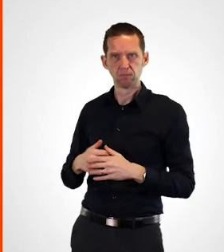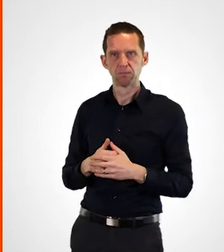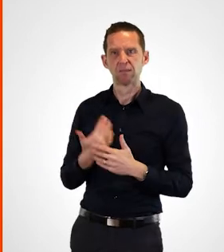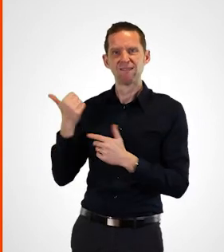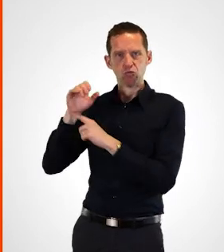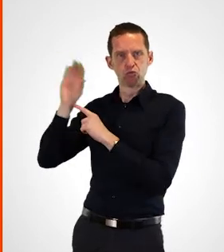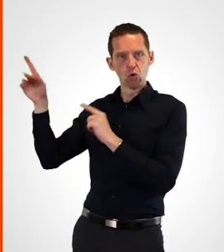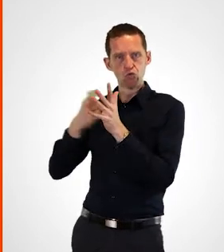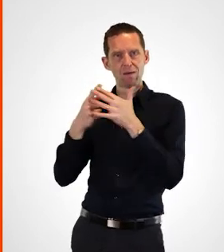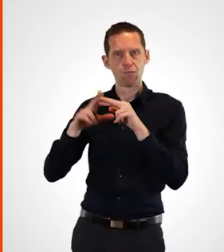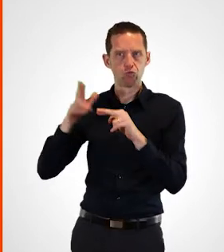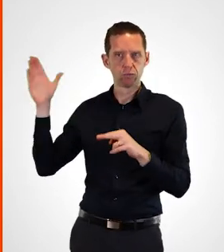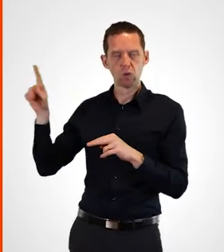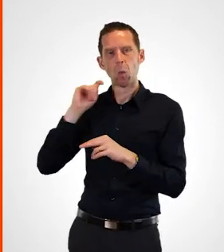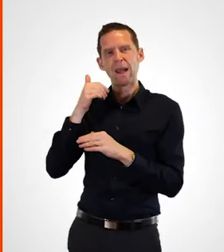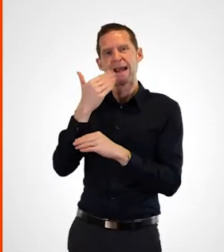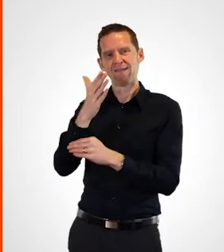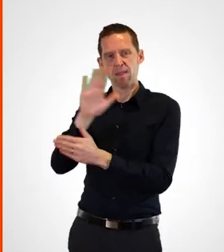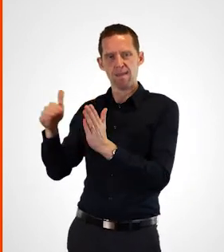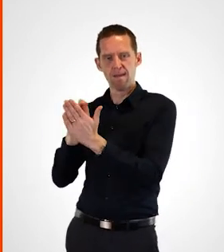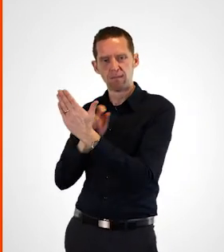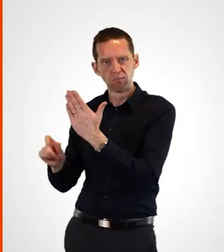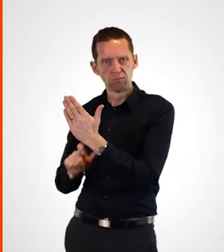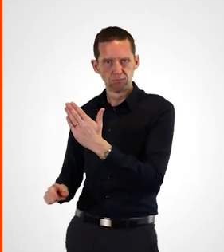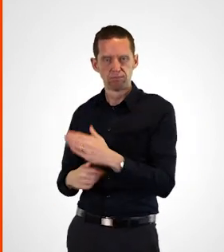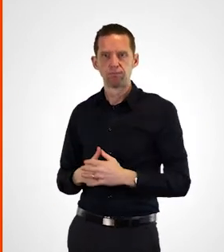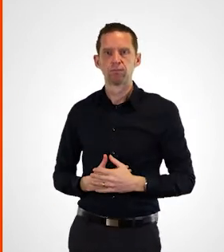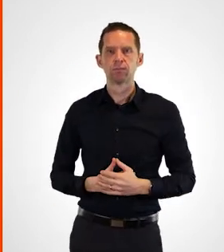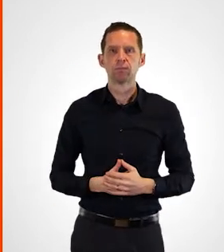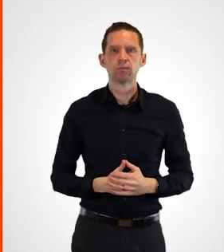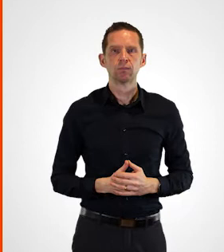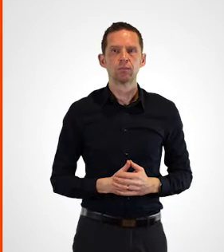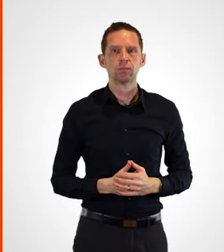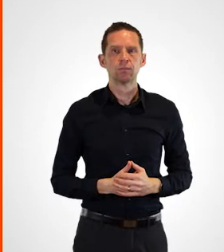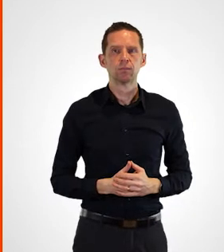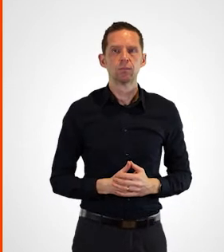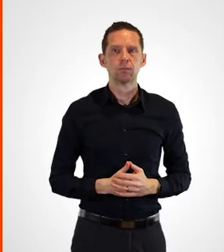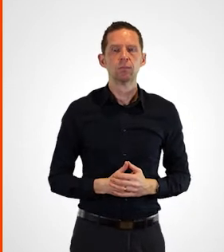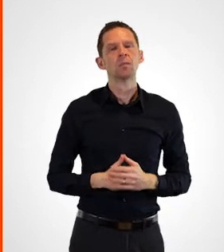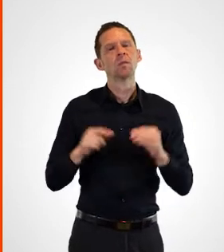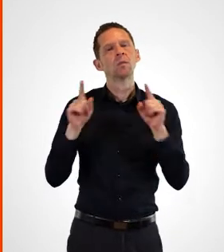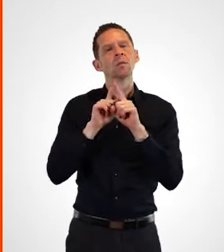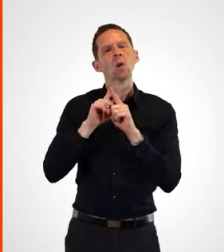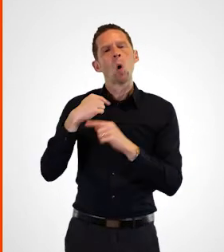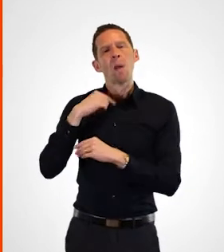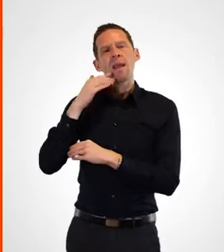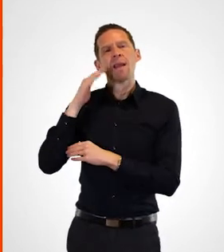We've given the references there. We'll provide those for you also in the resource packet. And also, as we will be talking throughout